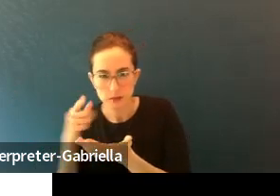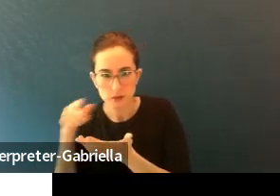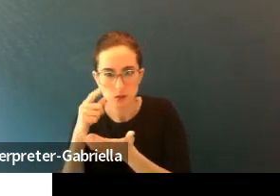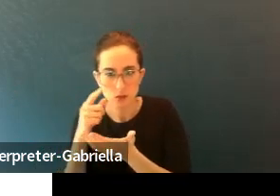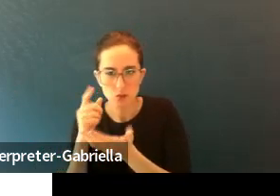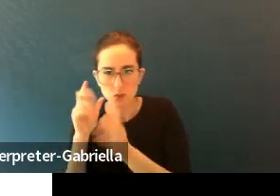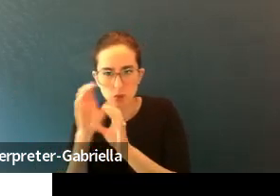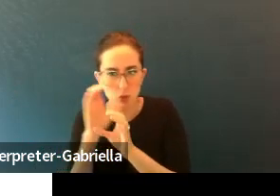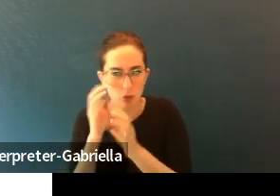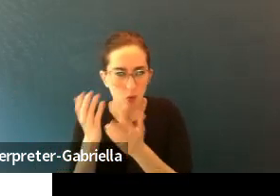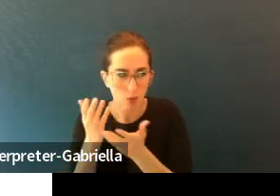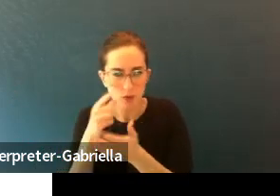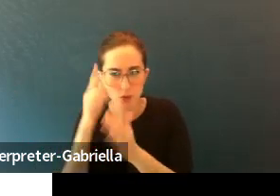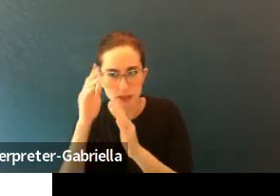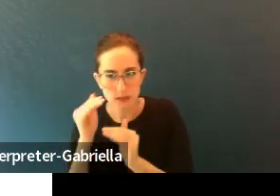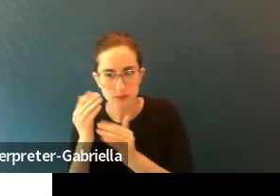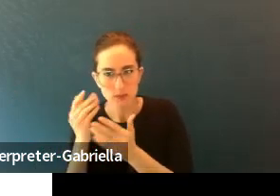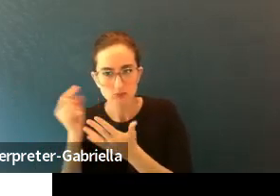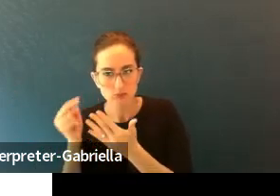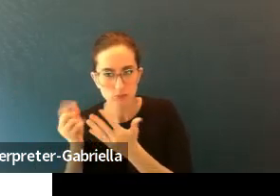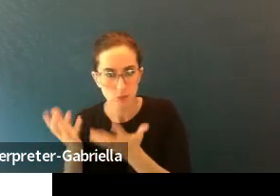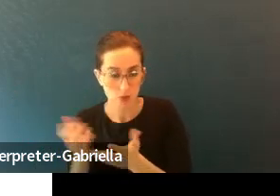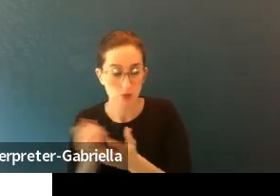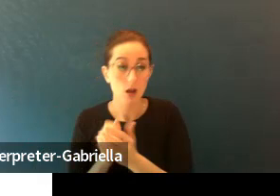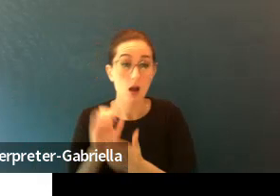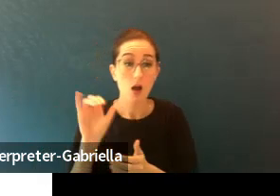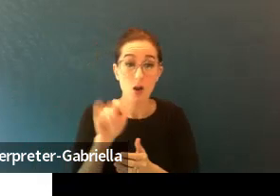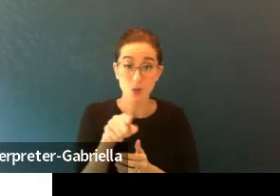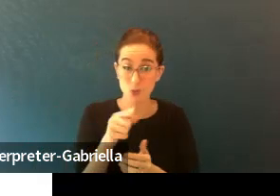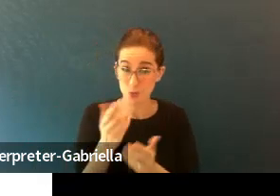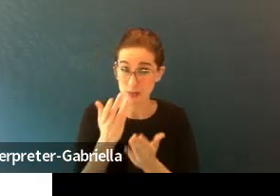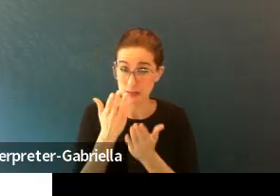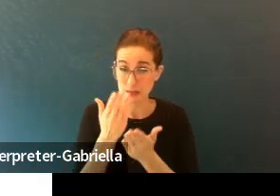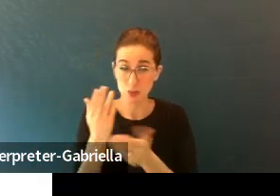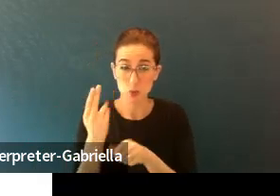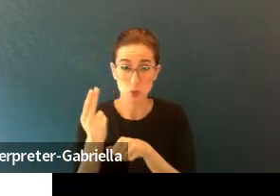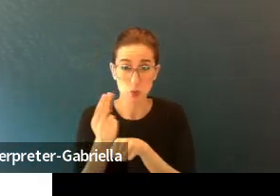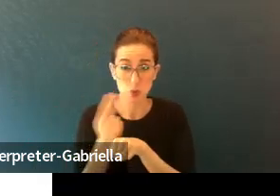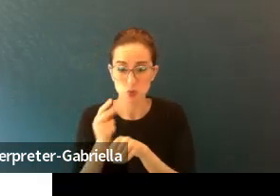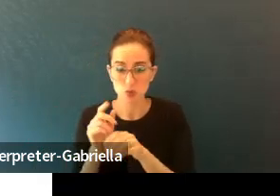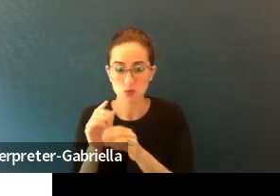is the describe the research request and detail portion. Right. So we really mean